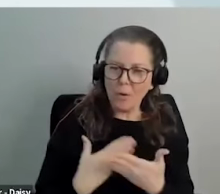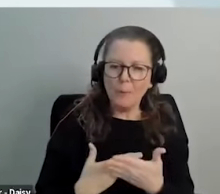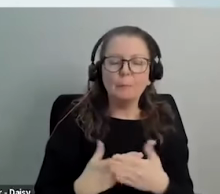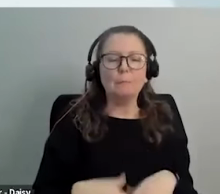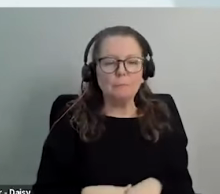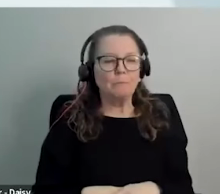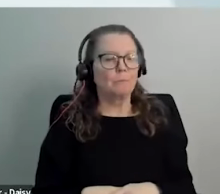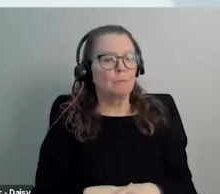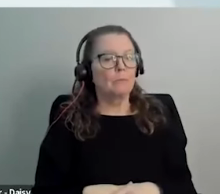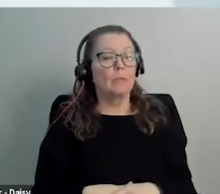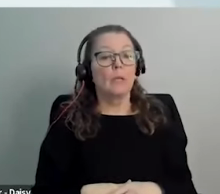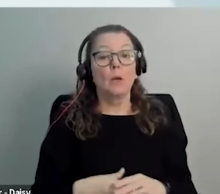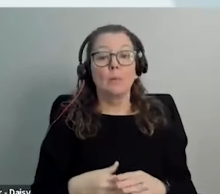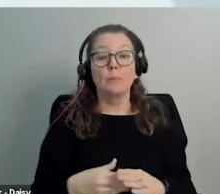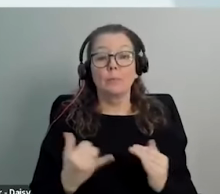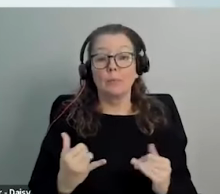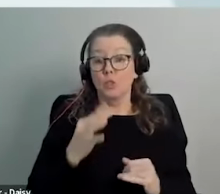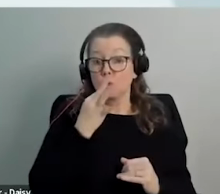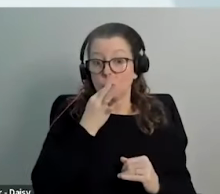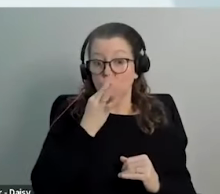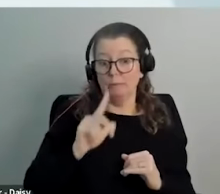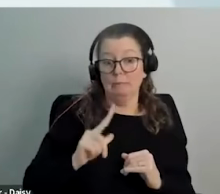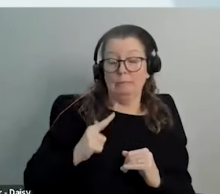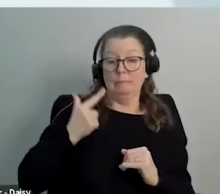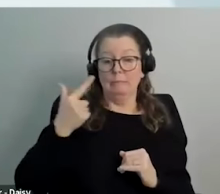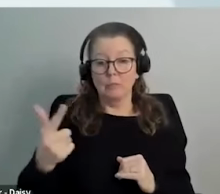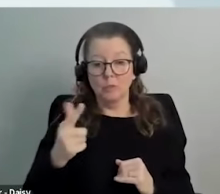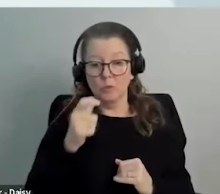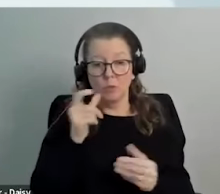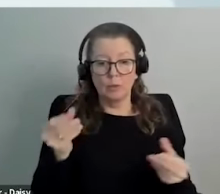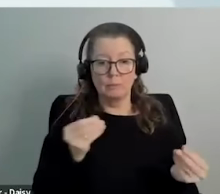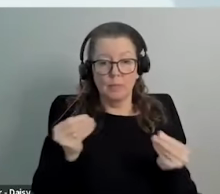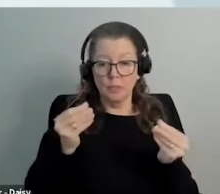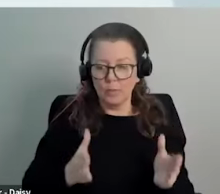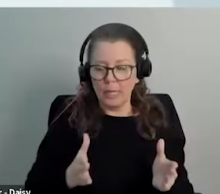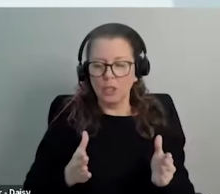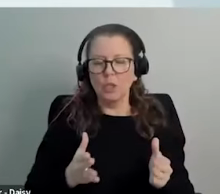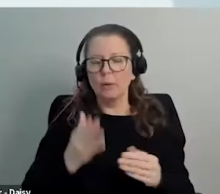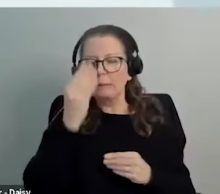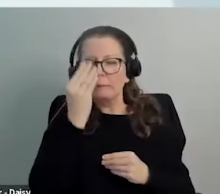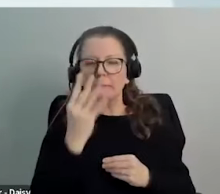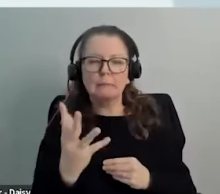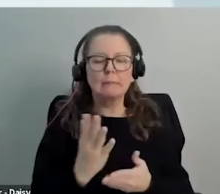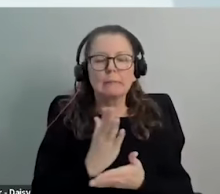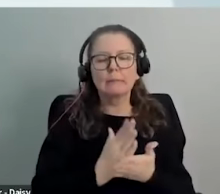Before I hand it off to our moderator today, a couple bits of logistics here.